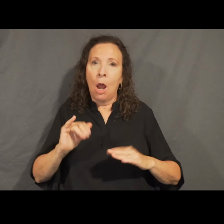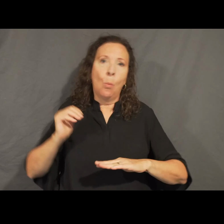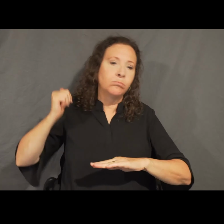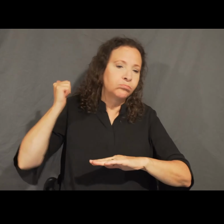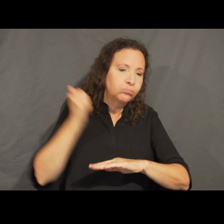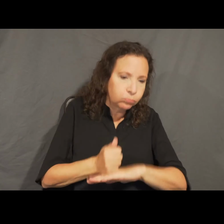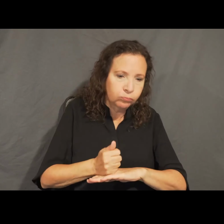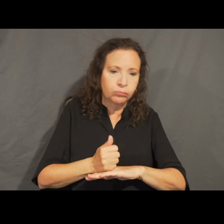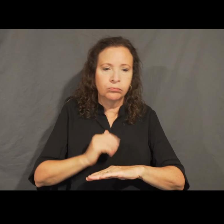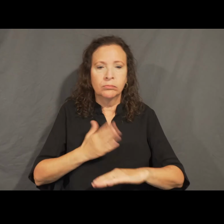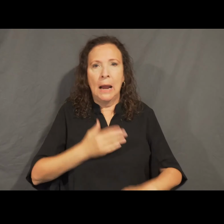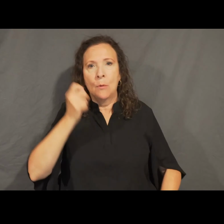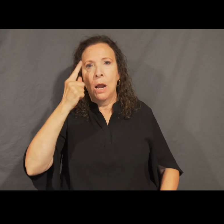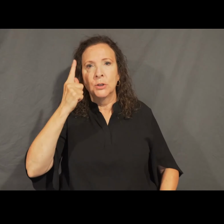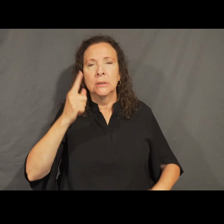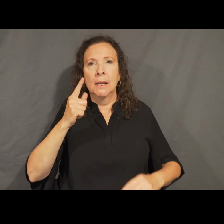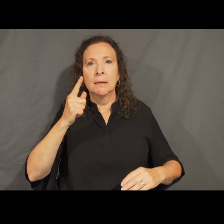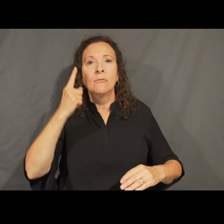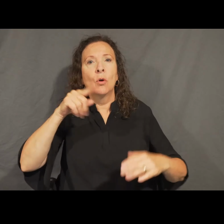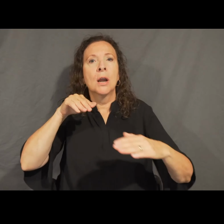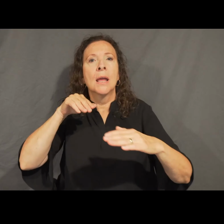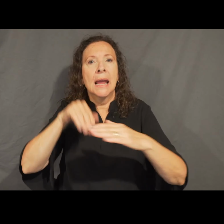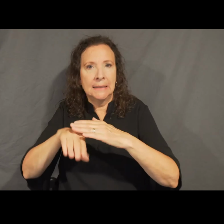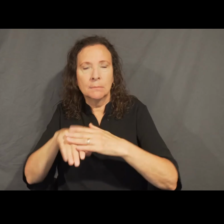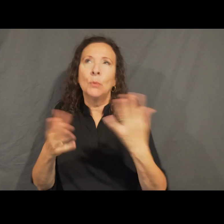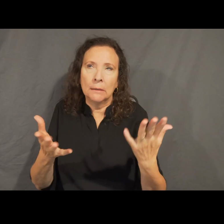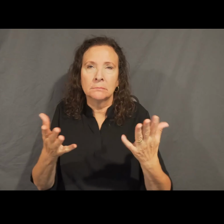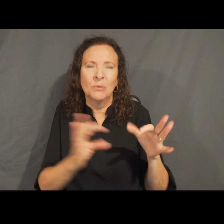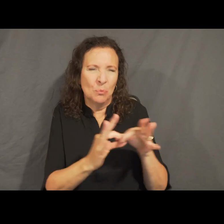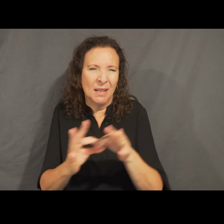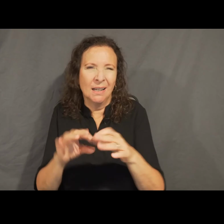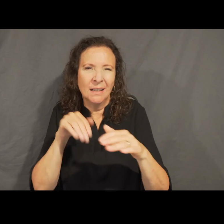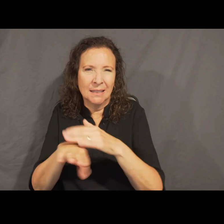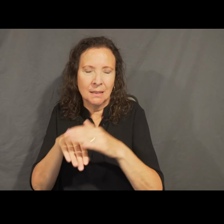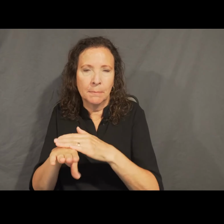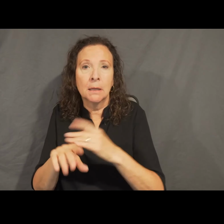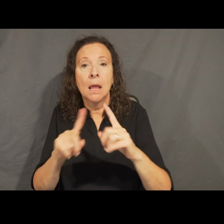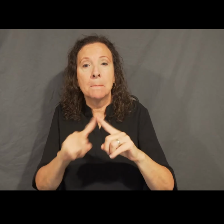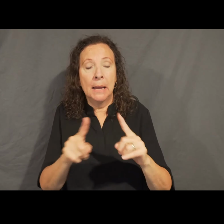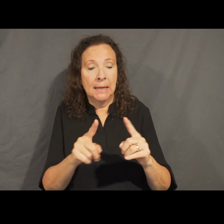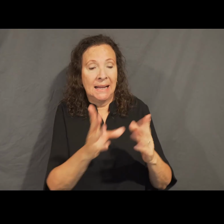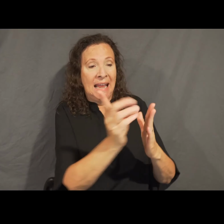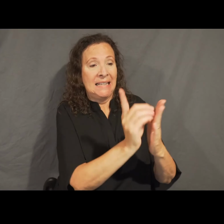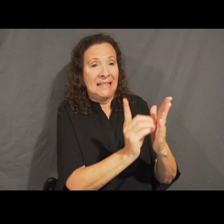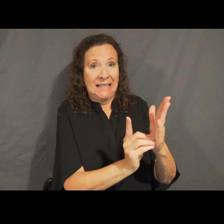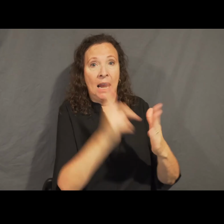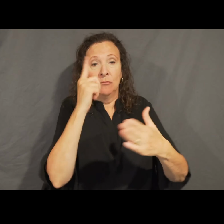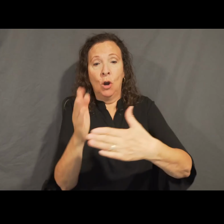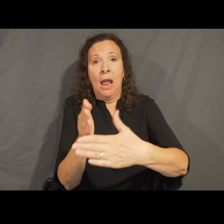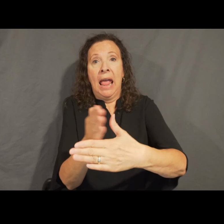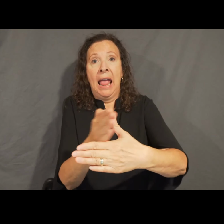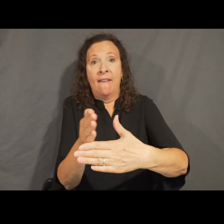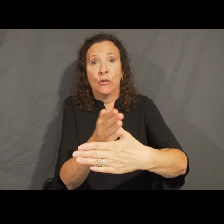of accessibility, how design -- when you design for the average user -- is a completely flawed